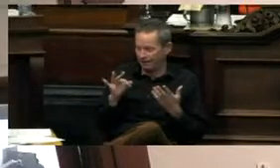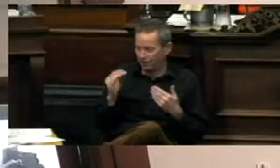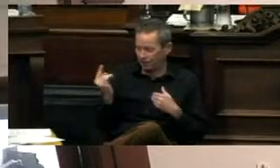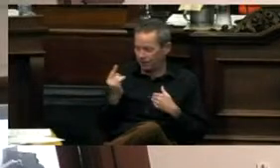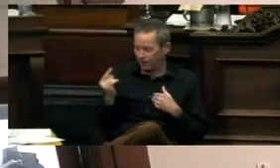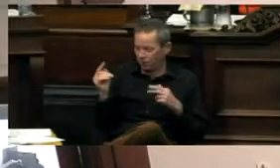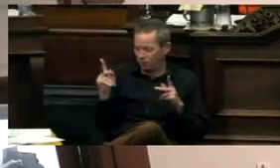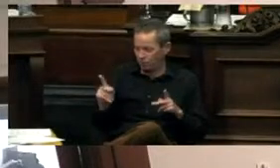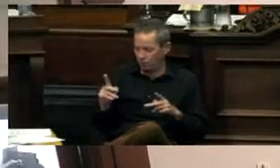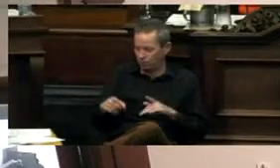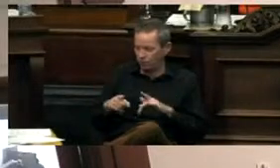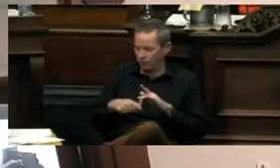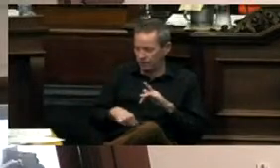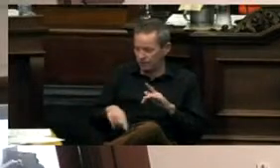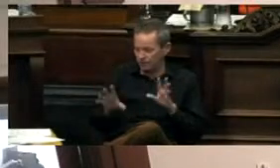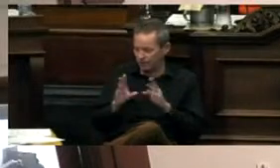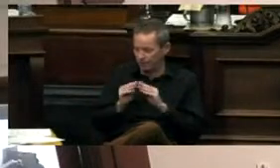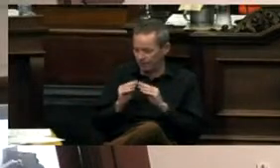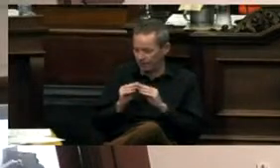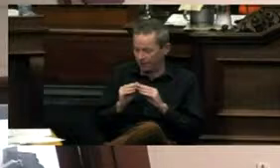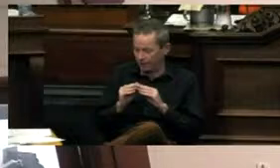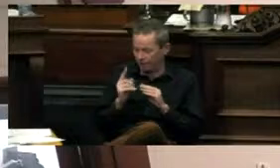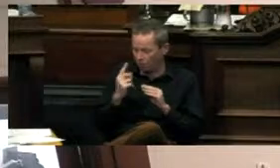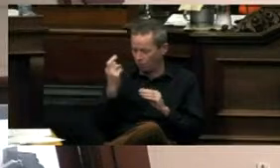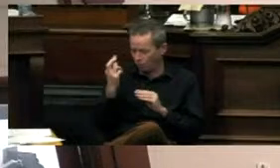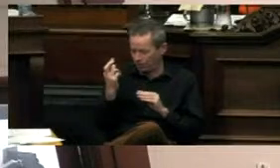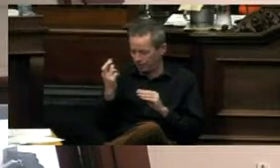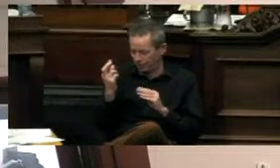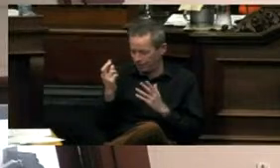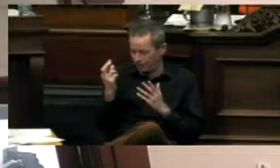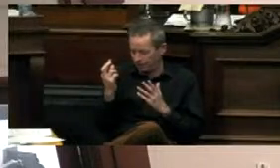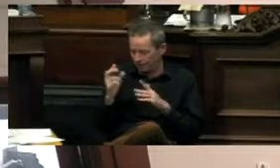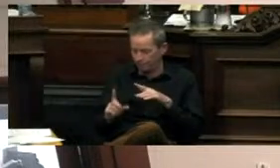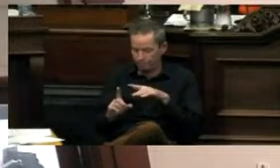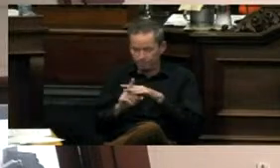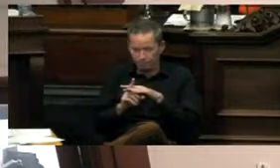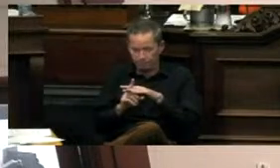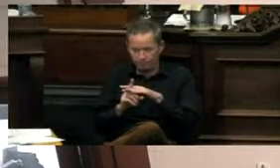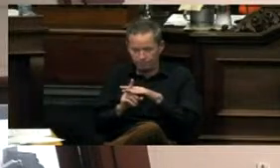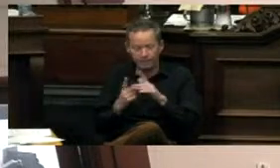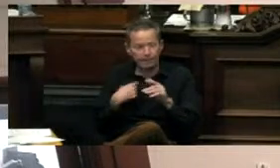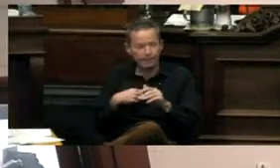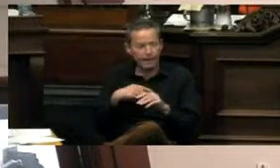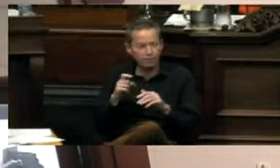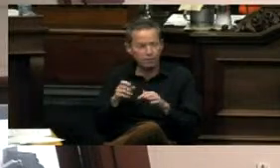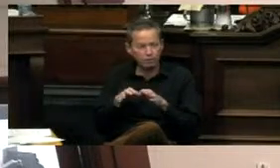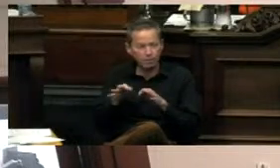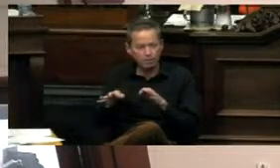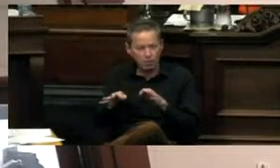we have two people who are missing a meeting. I would not say that if there is a single